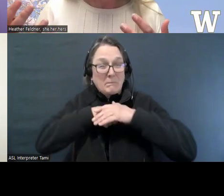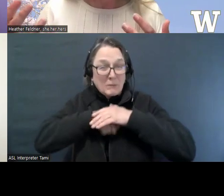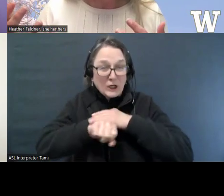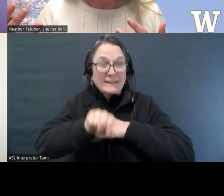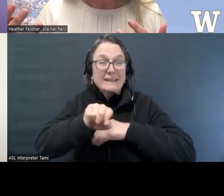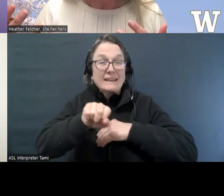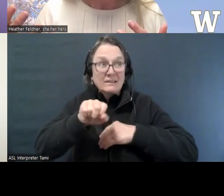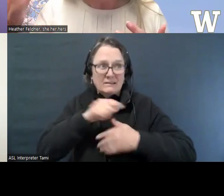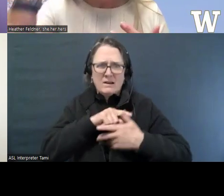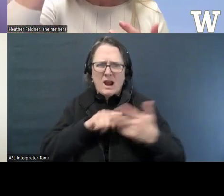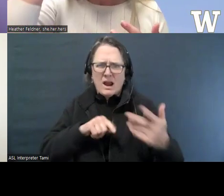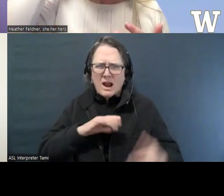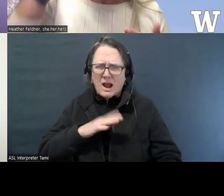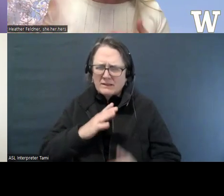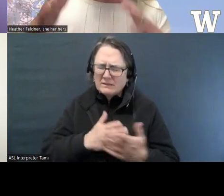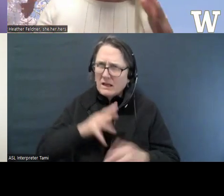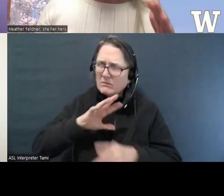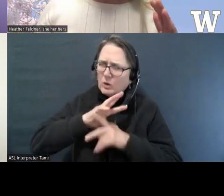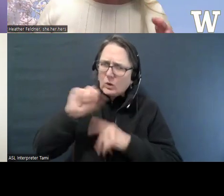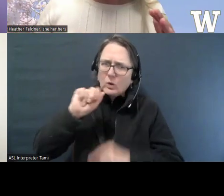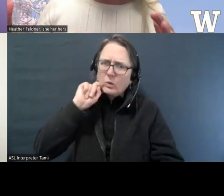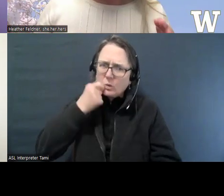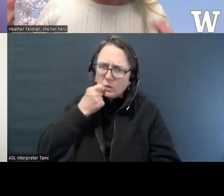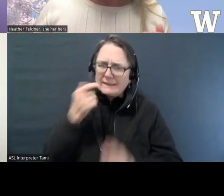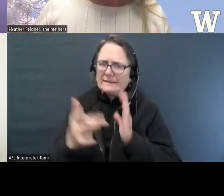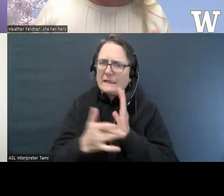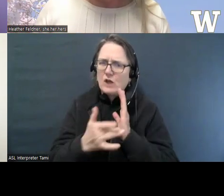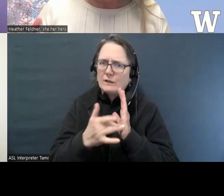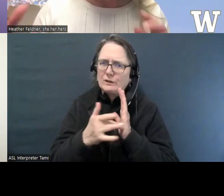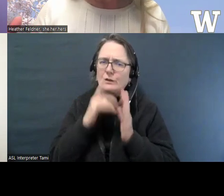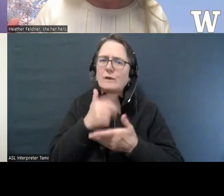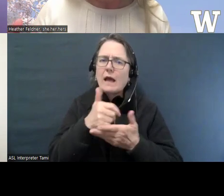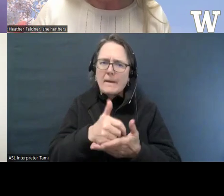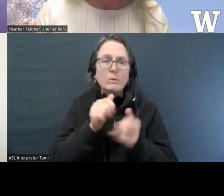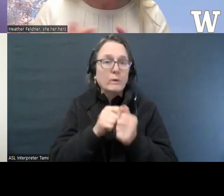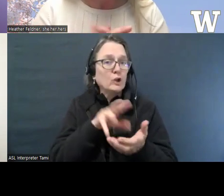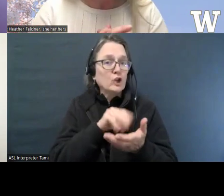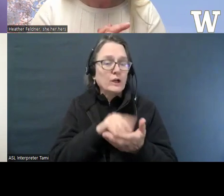to facilitate learning, and that is not the kind of simulation that we are talking about here.